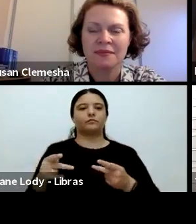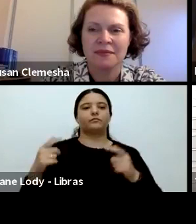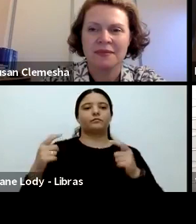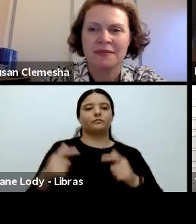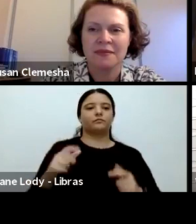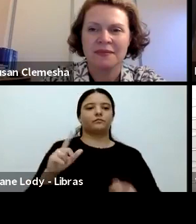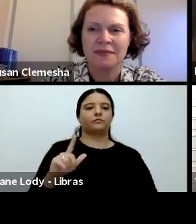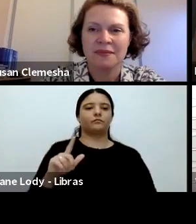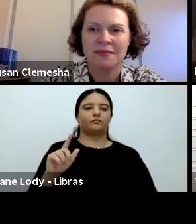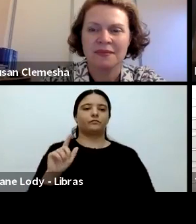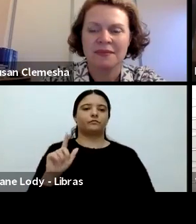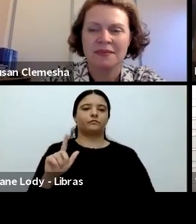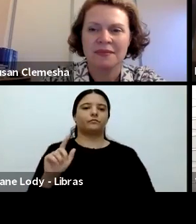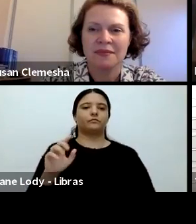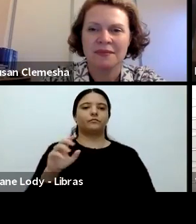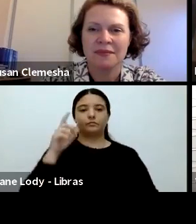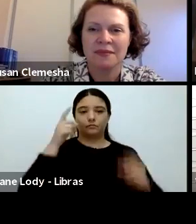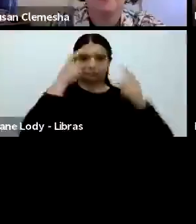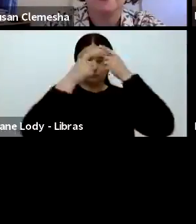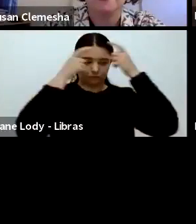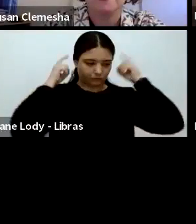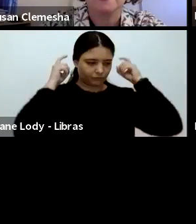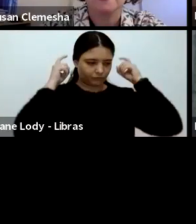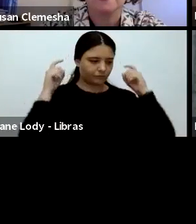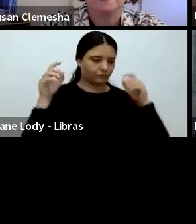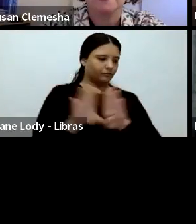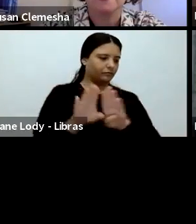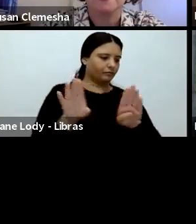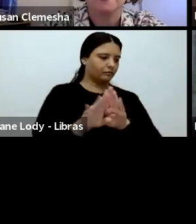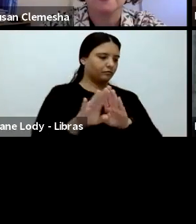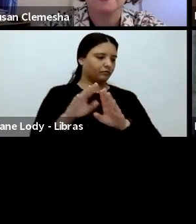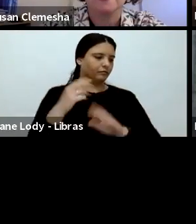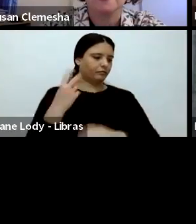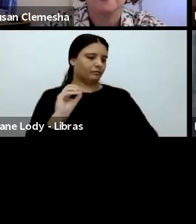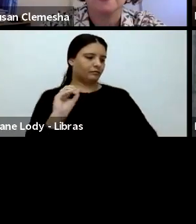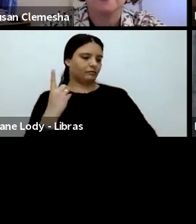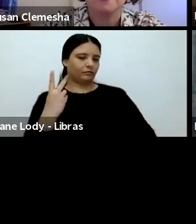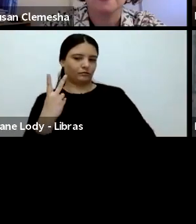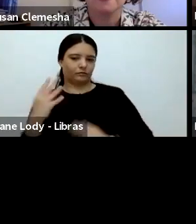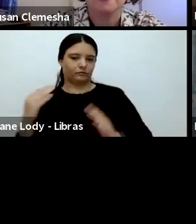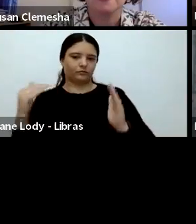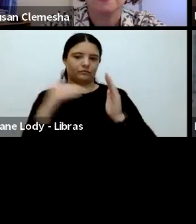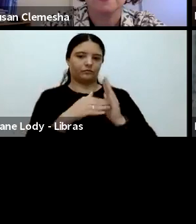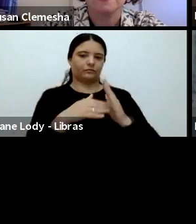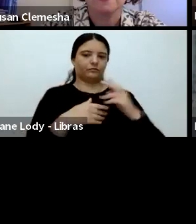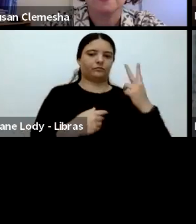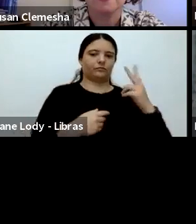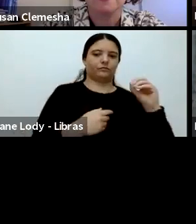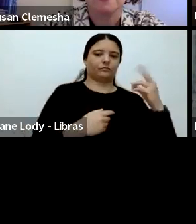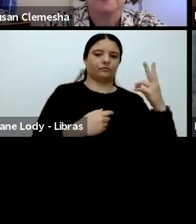caught my. dical from 2000 dical from 2002 hours, children from 2012 to 2020. 20 is served as the fact that